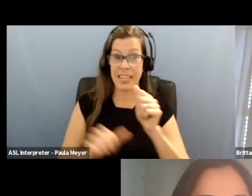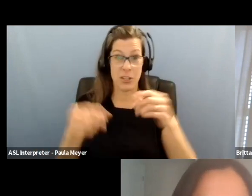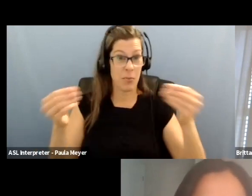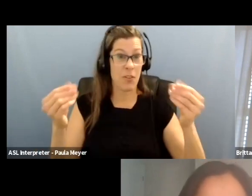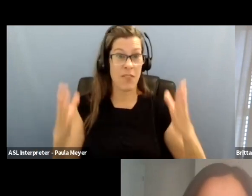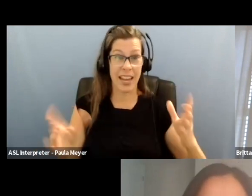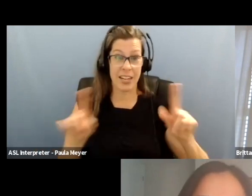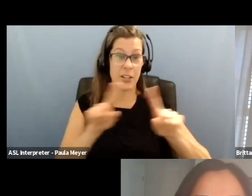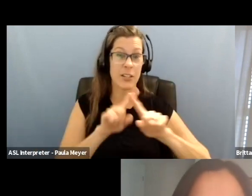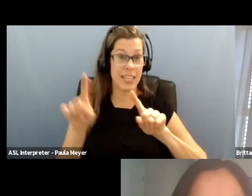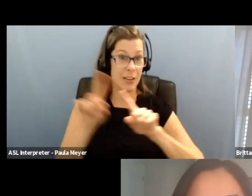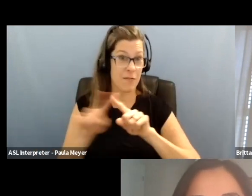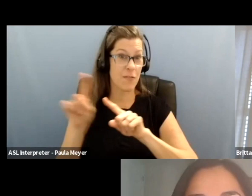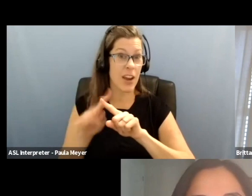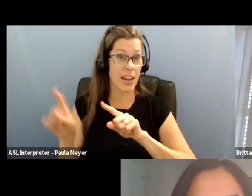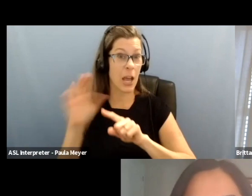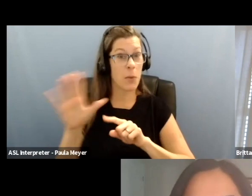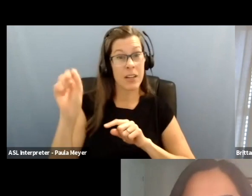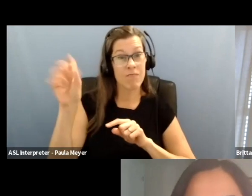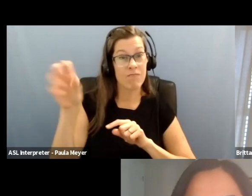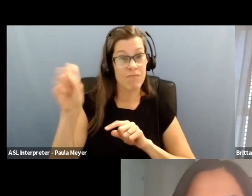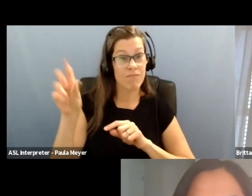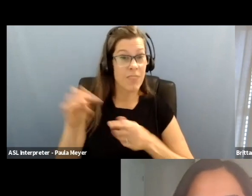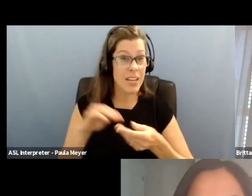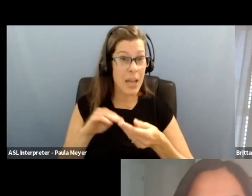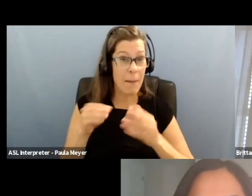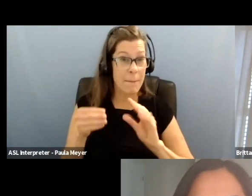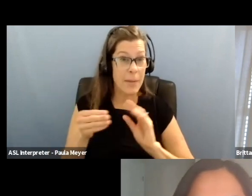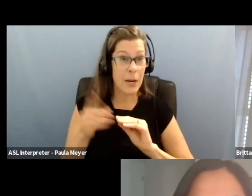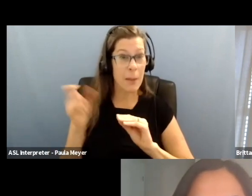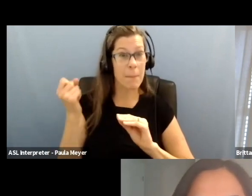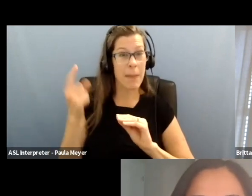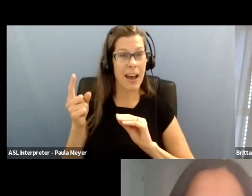So I'm going to throw out some numbers, but please, use this as you know,